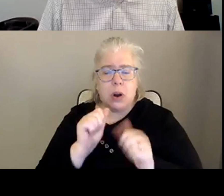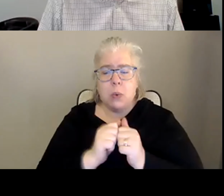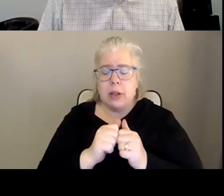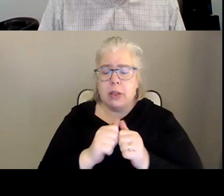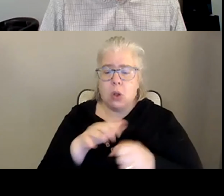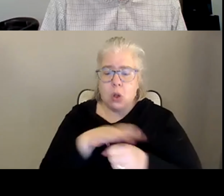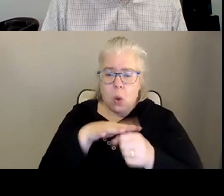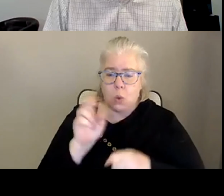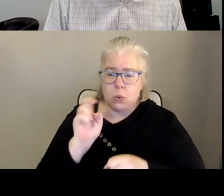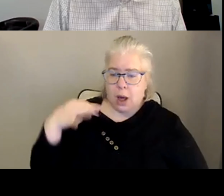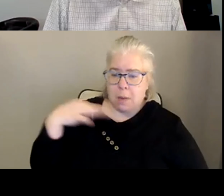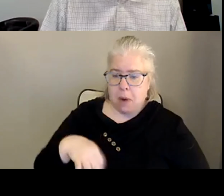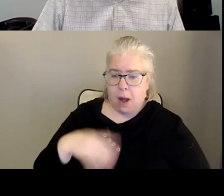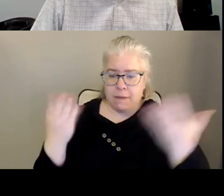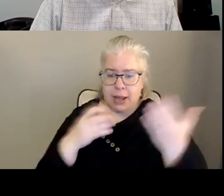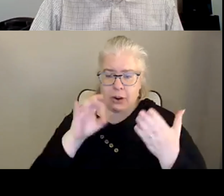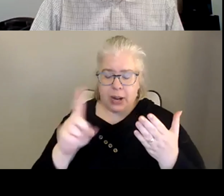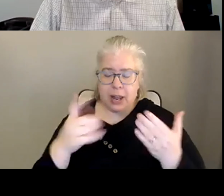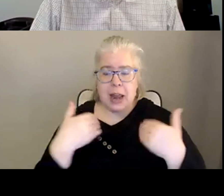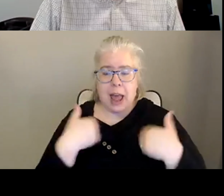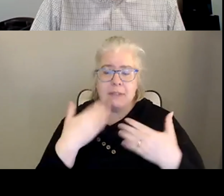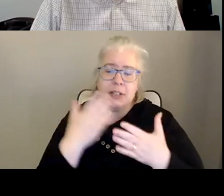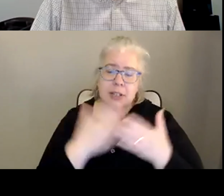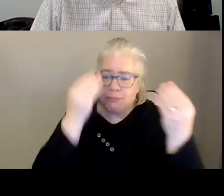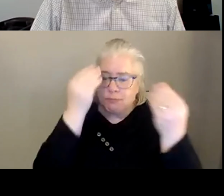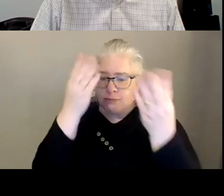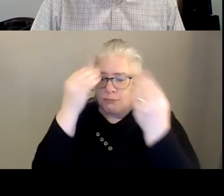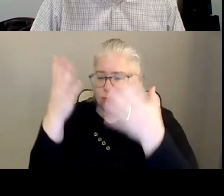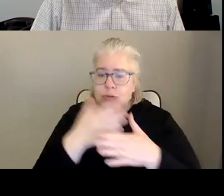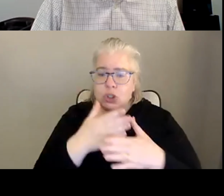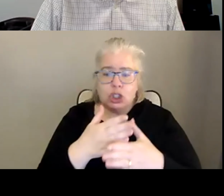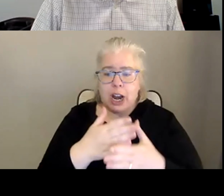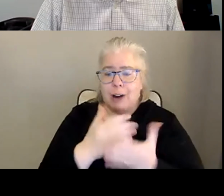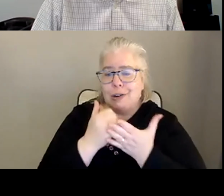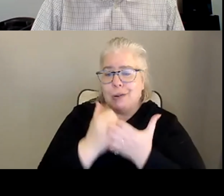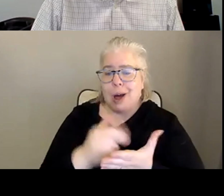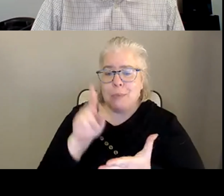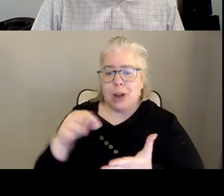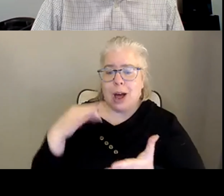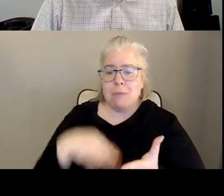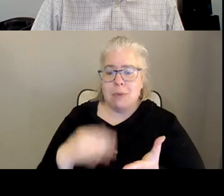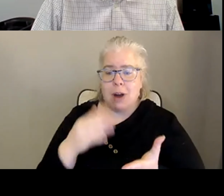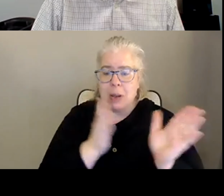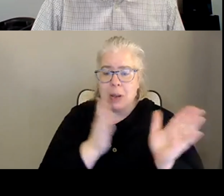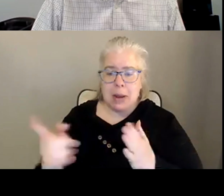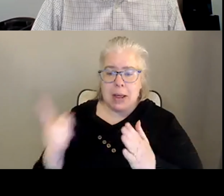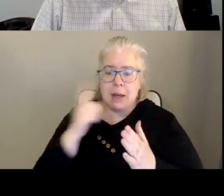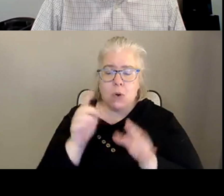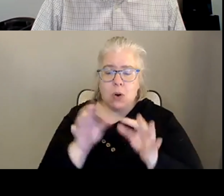here in Indiana, and they have some insights to share to help non-profits plan for language support resources.